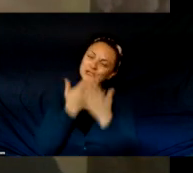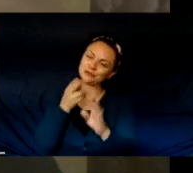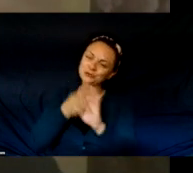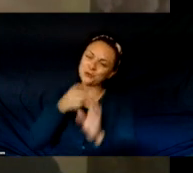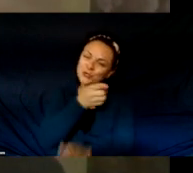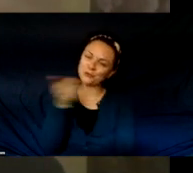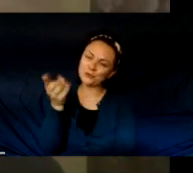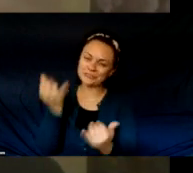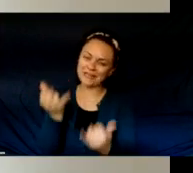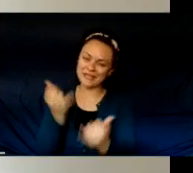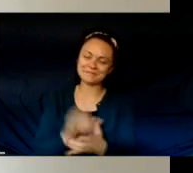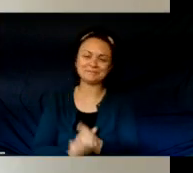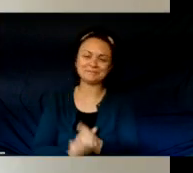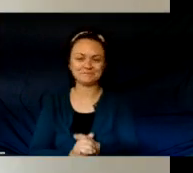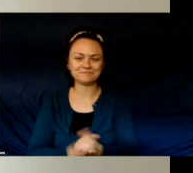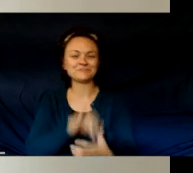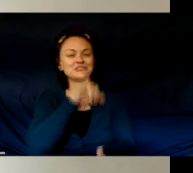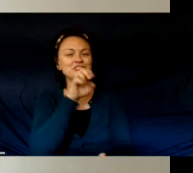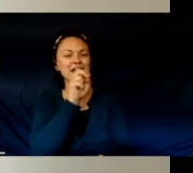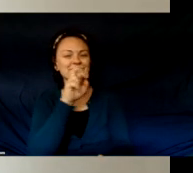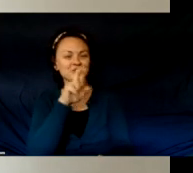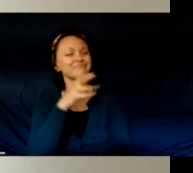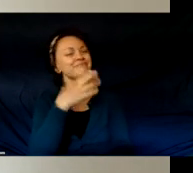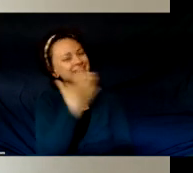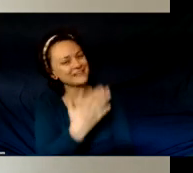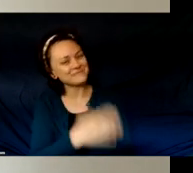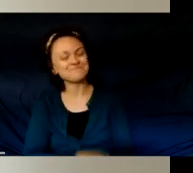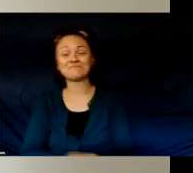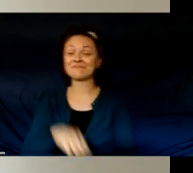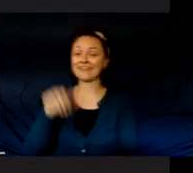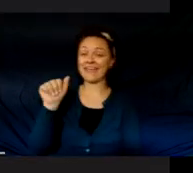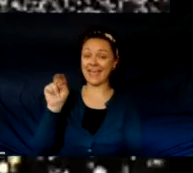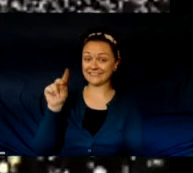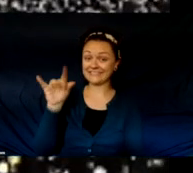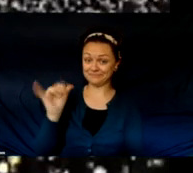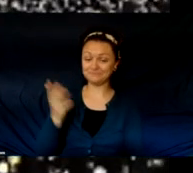Thanks. Andy. Hi, my name is Andy Arias.